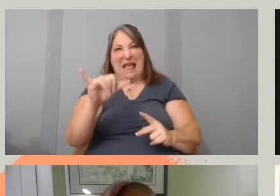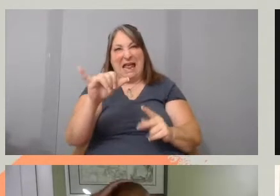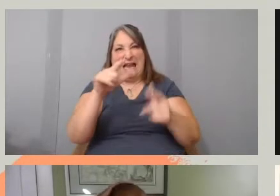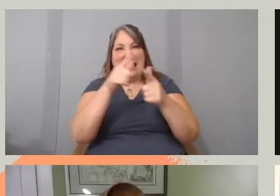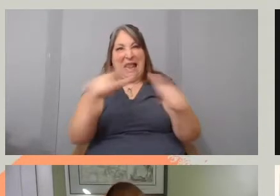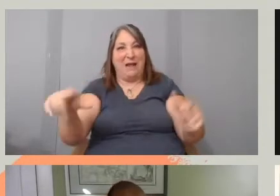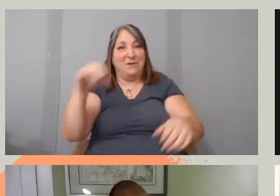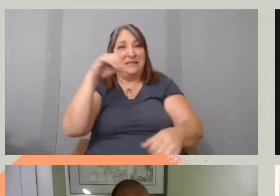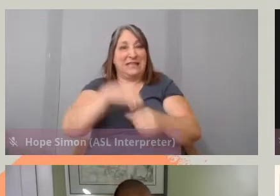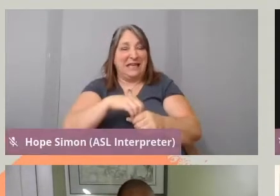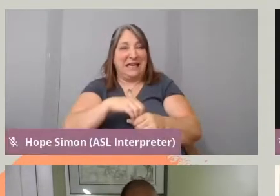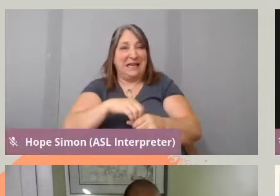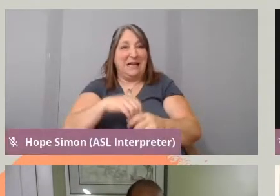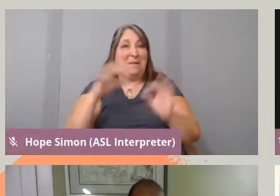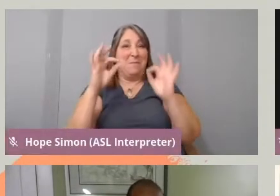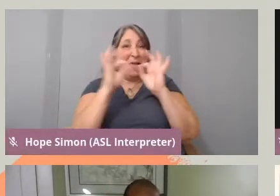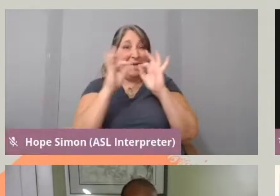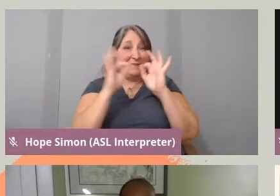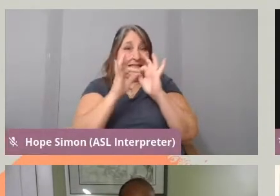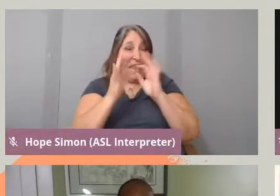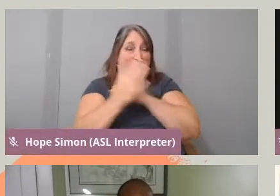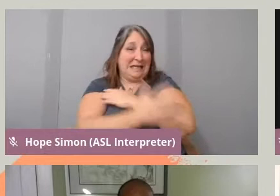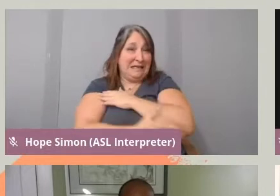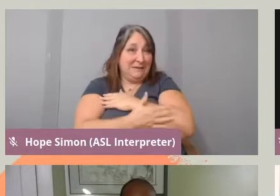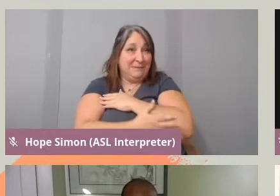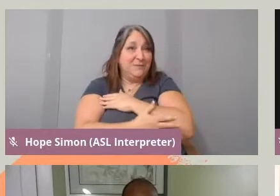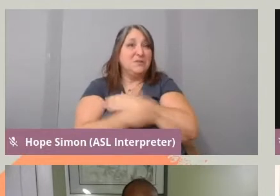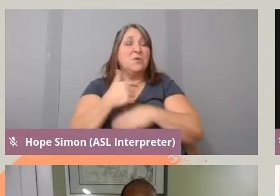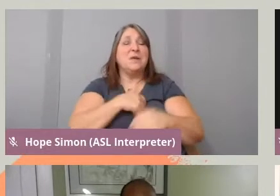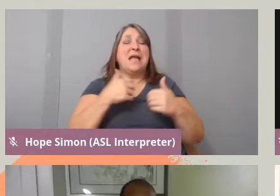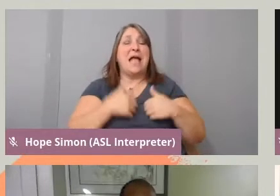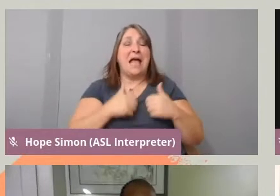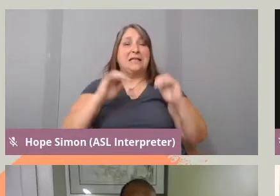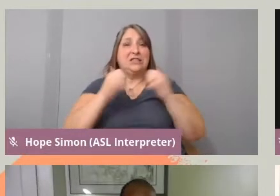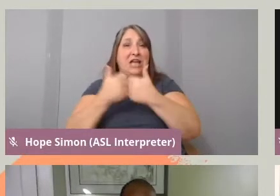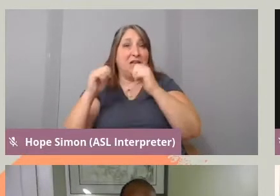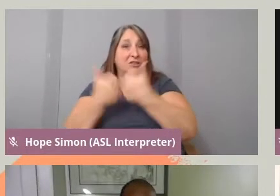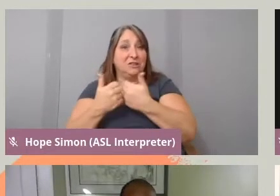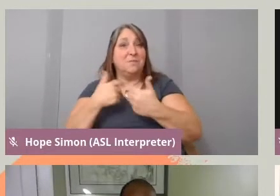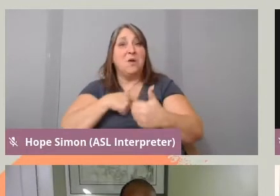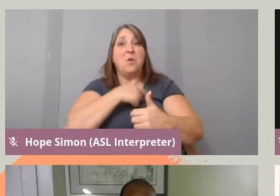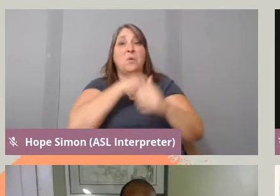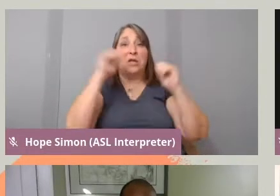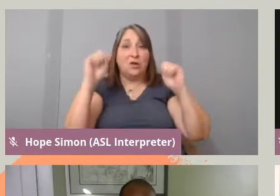So we had certain challenges, but we were able to find translators work through translations.